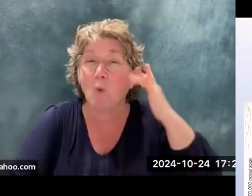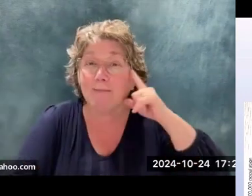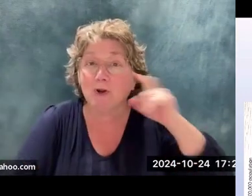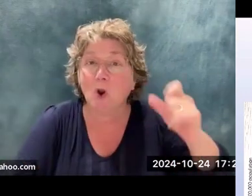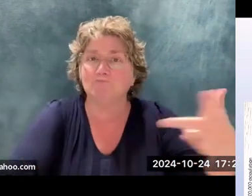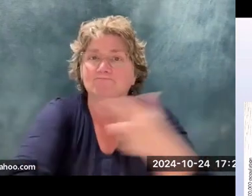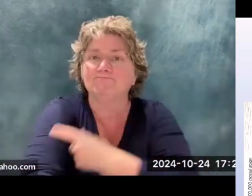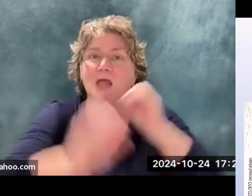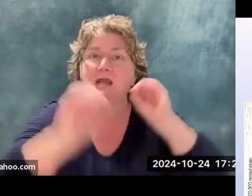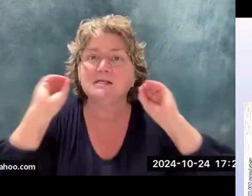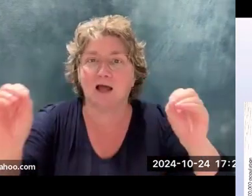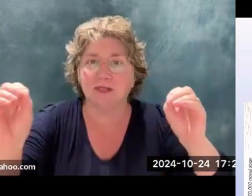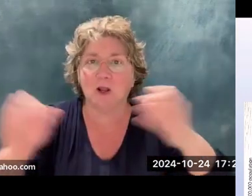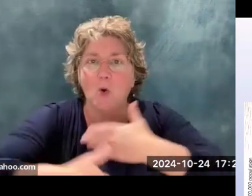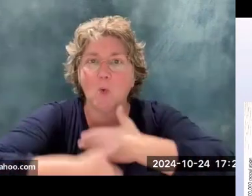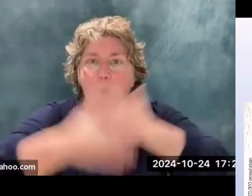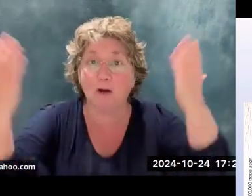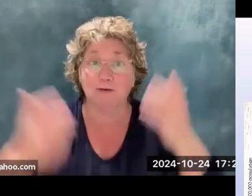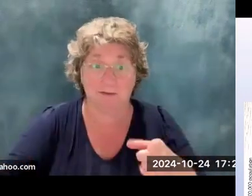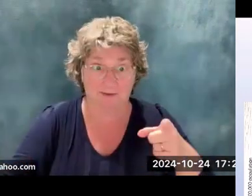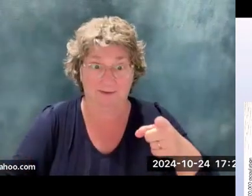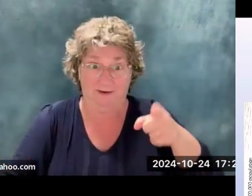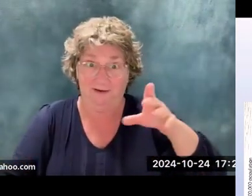and these were the mortality rates of the fully vaccinated.